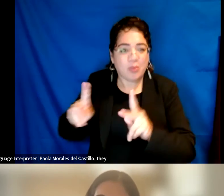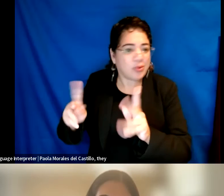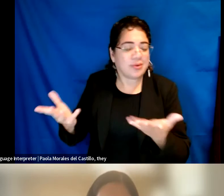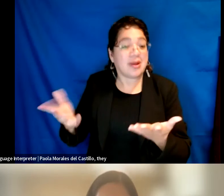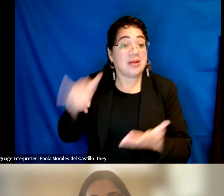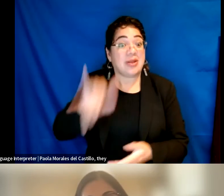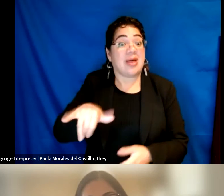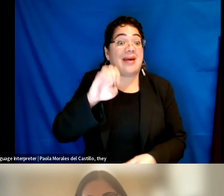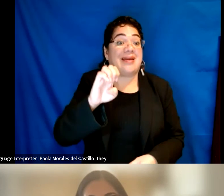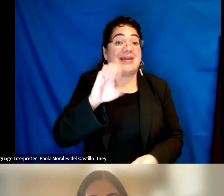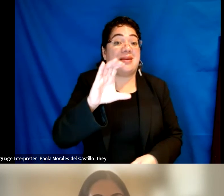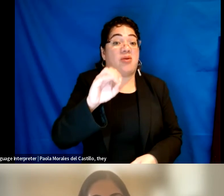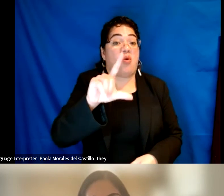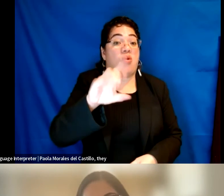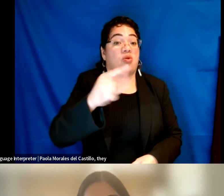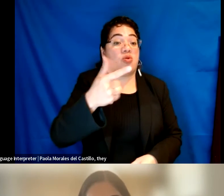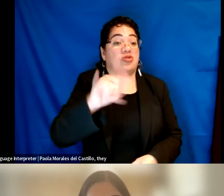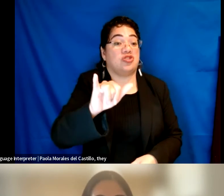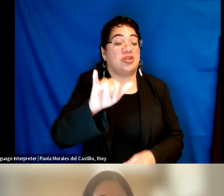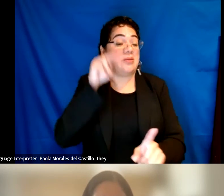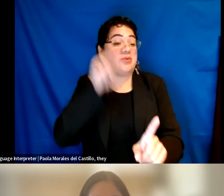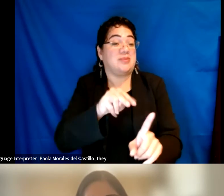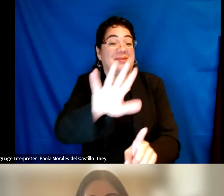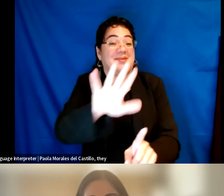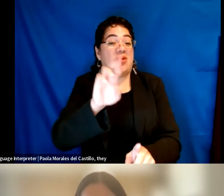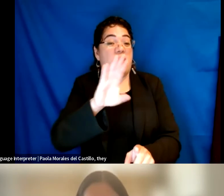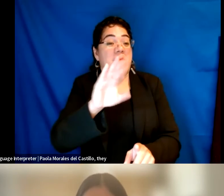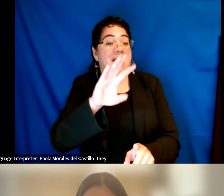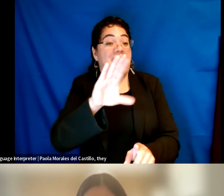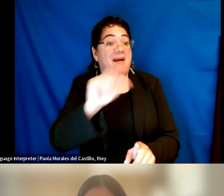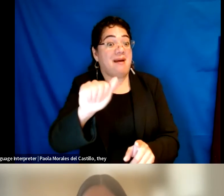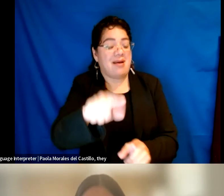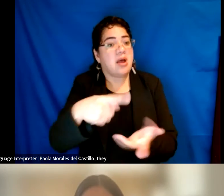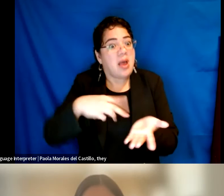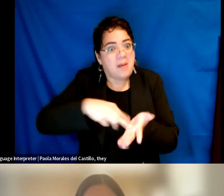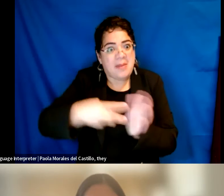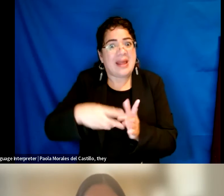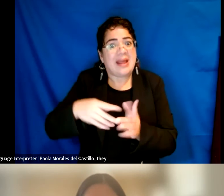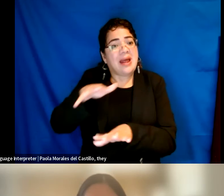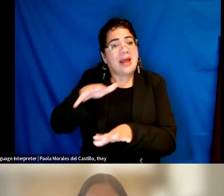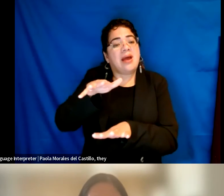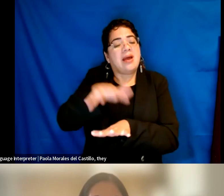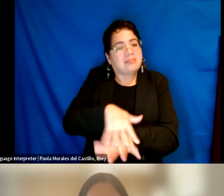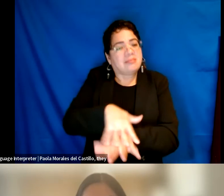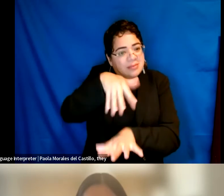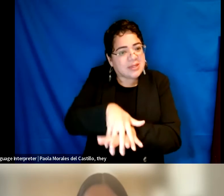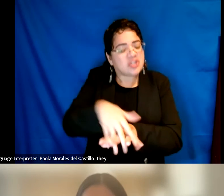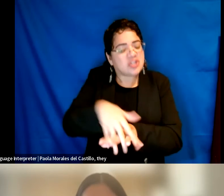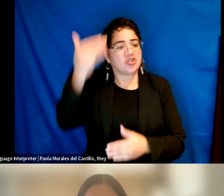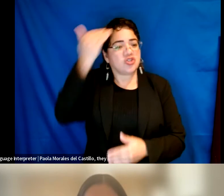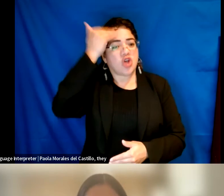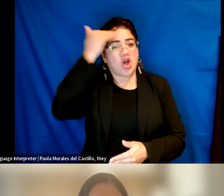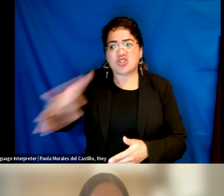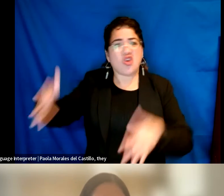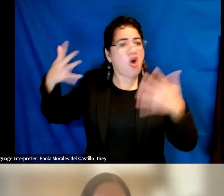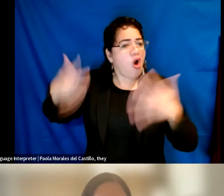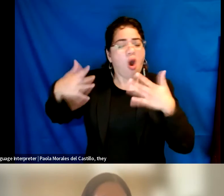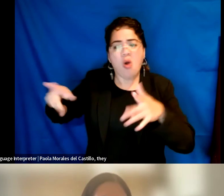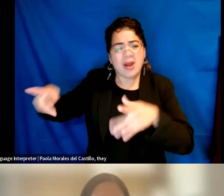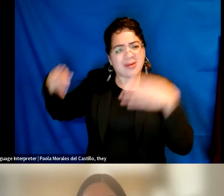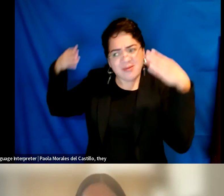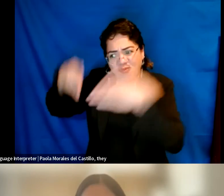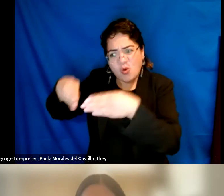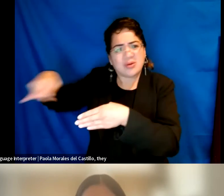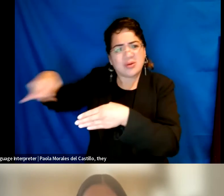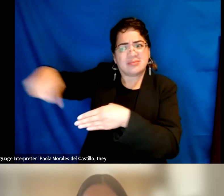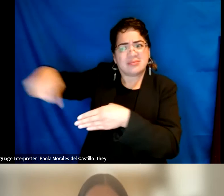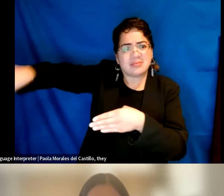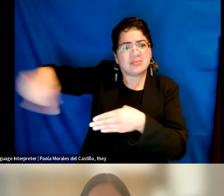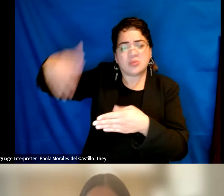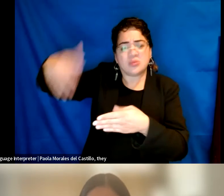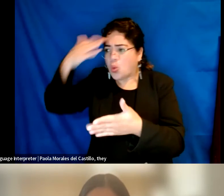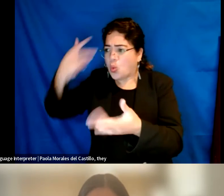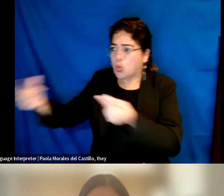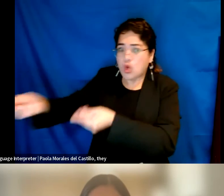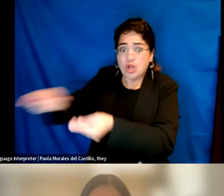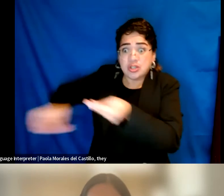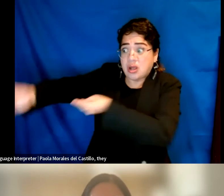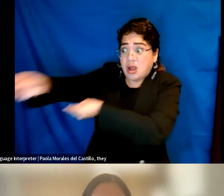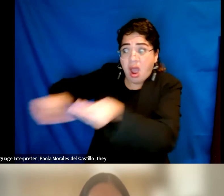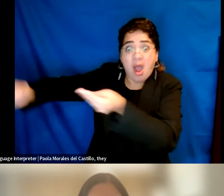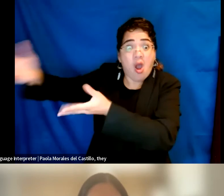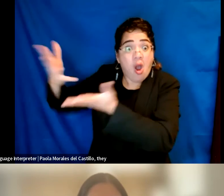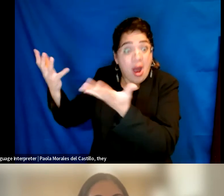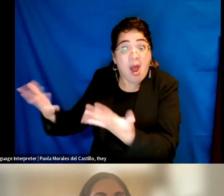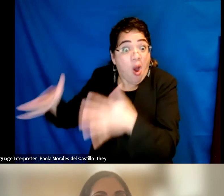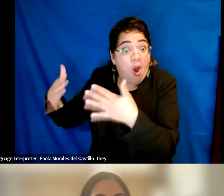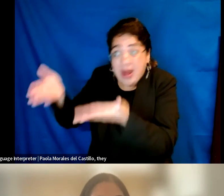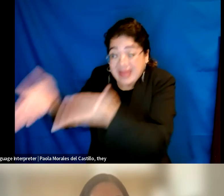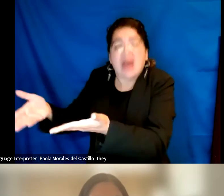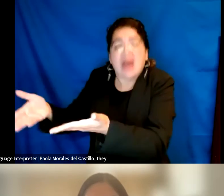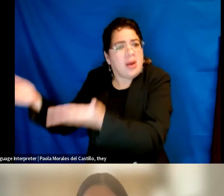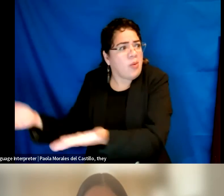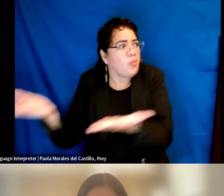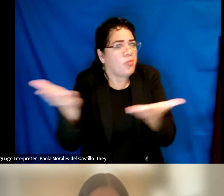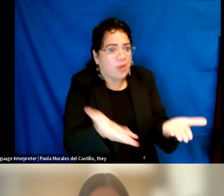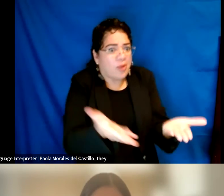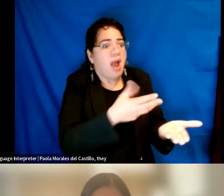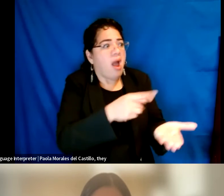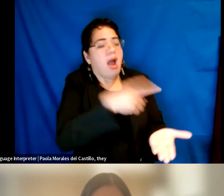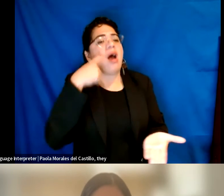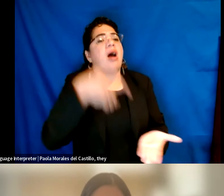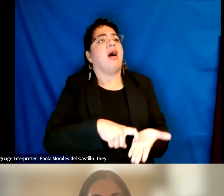Ranya Virk: that Rebecca was talking about um like if we're not getting um especially, you know, native and indigenous knowledge. Um, that's really um Very well centralized in these areas, Then I think that we're not able to conduct the best science that we are able to do um, and I also think um,